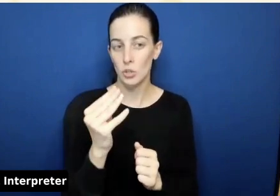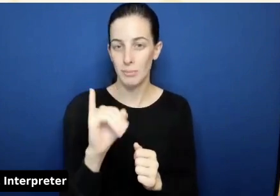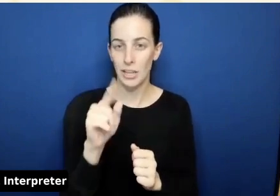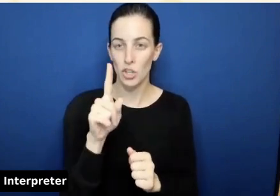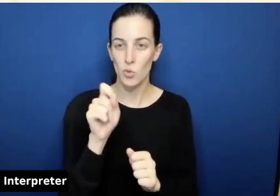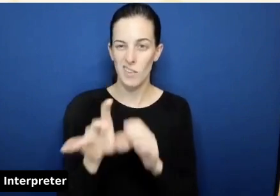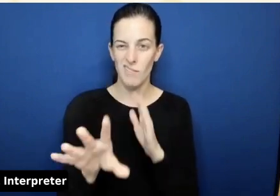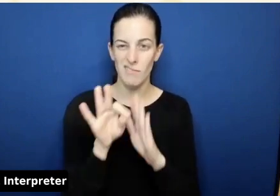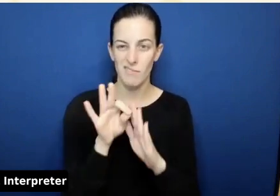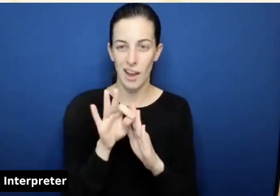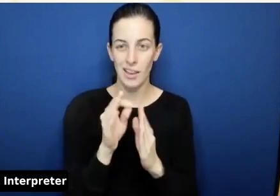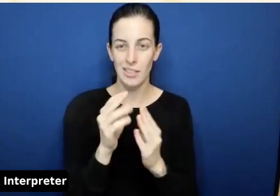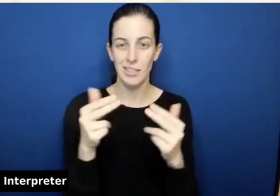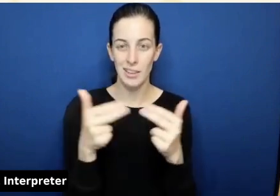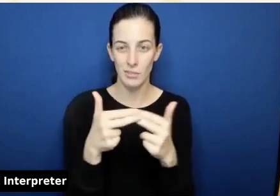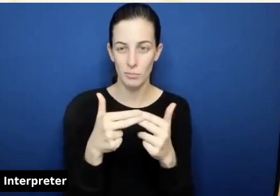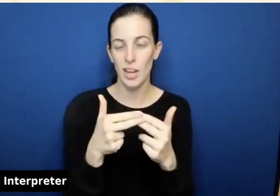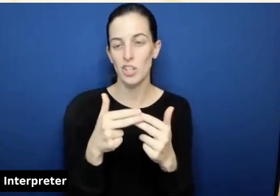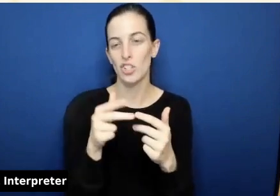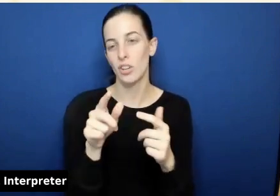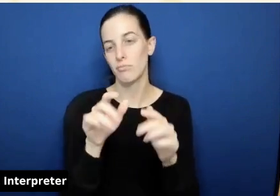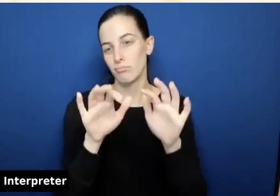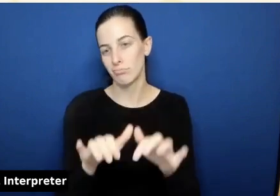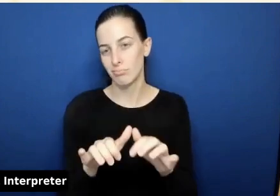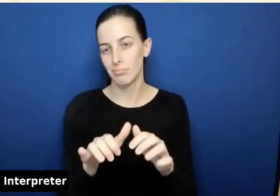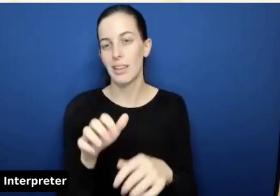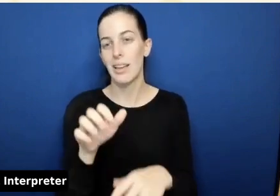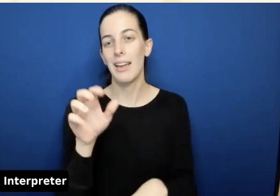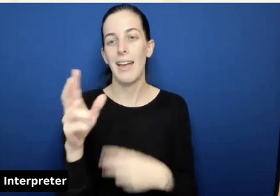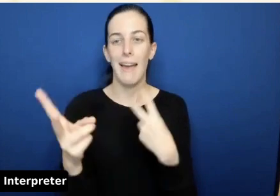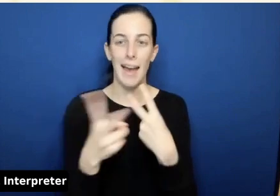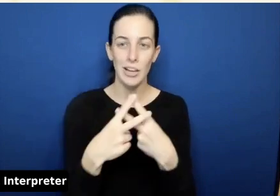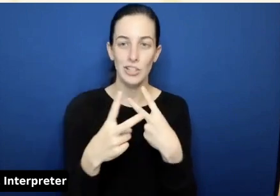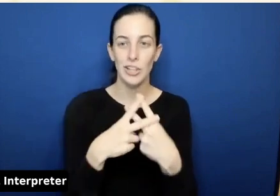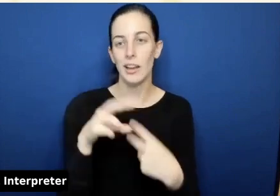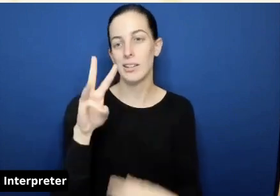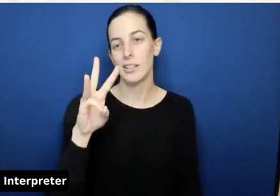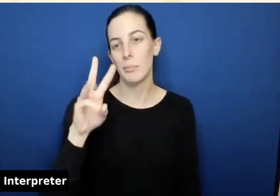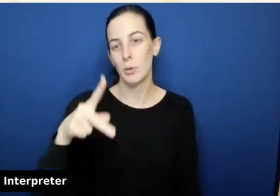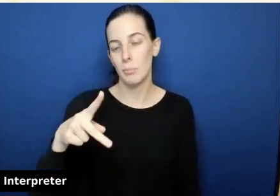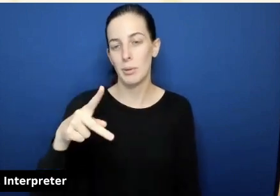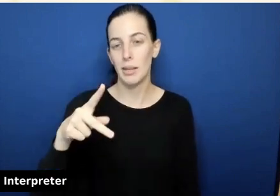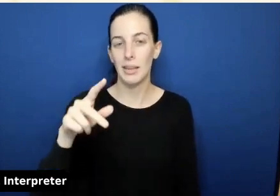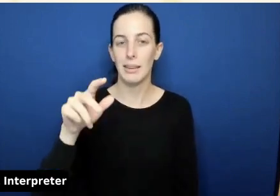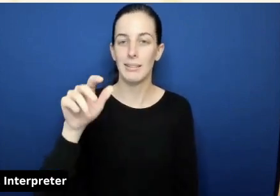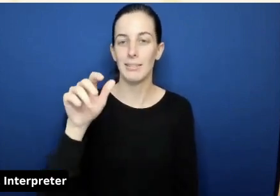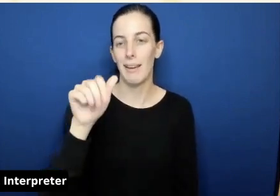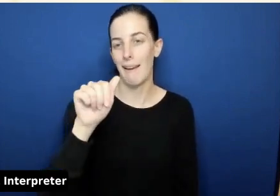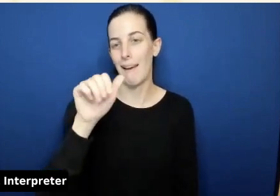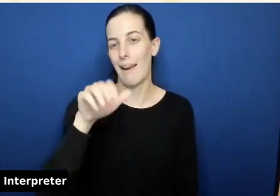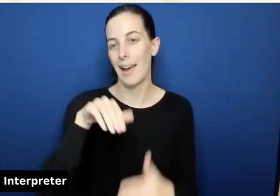or on social media using #WPA11yday and #WPAD2023.